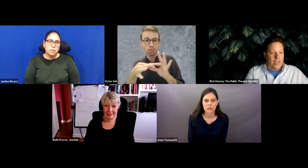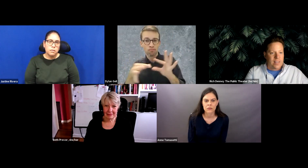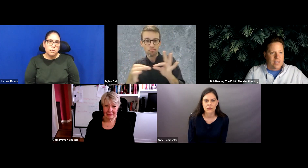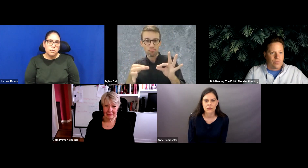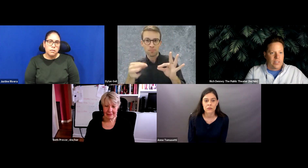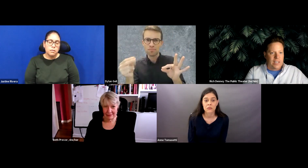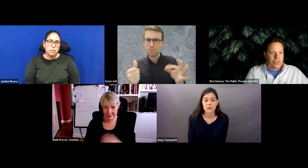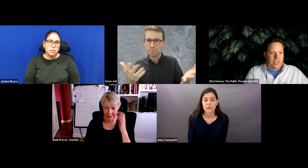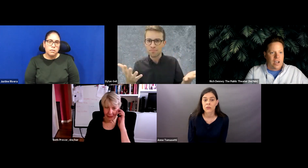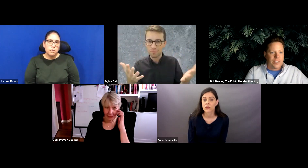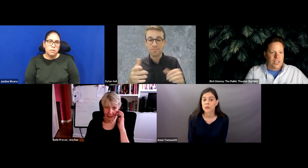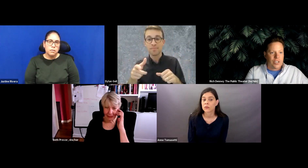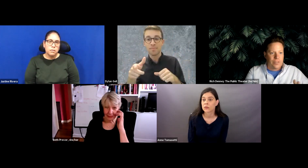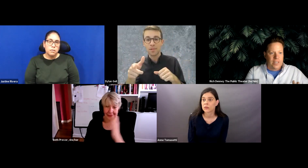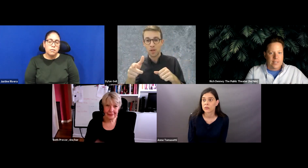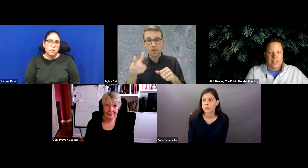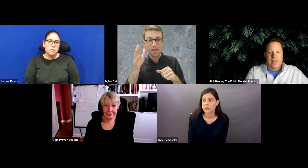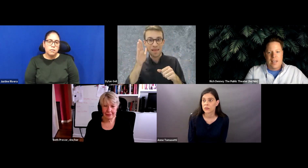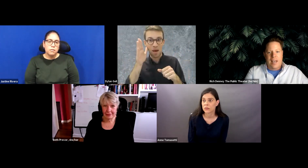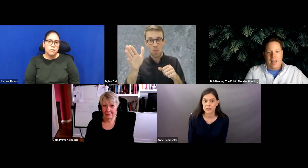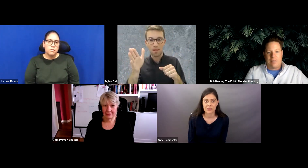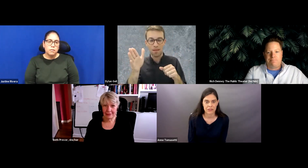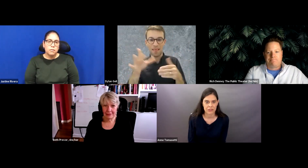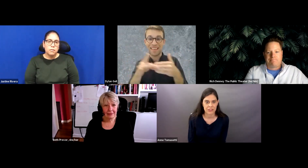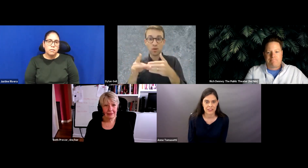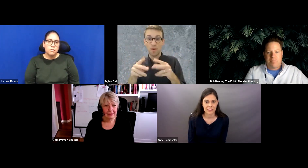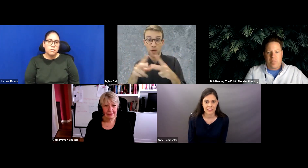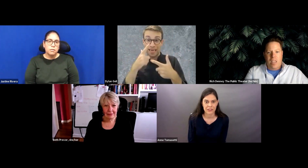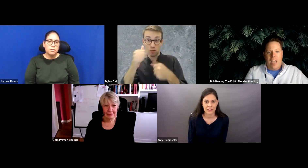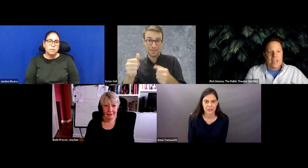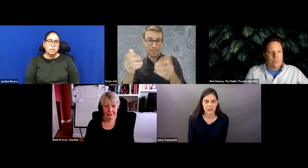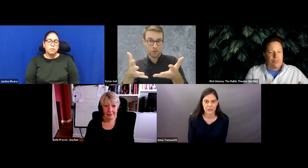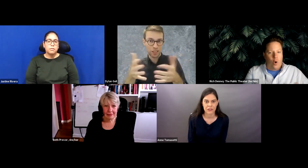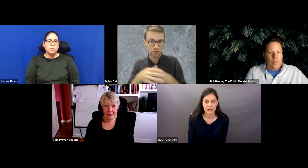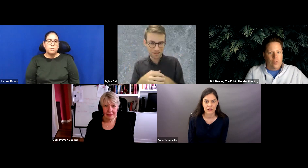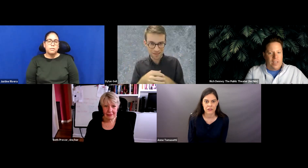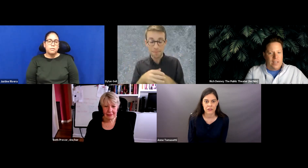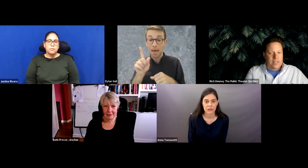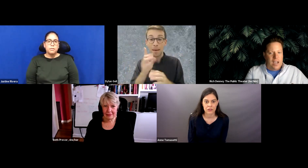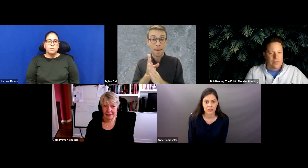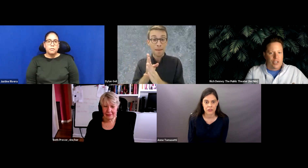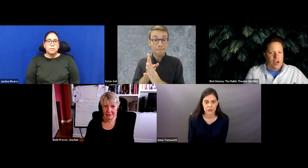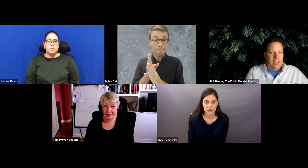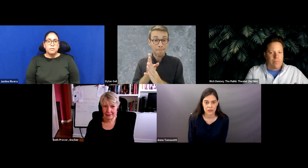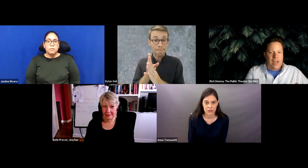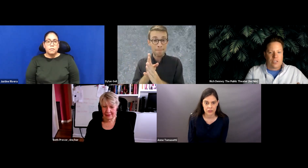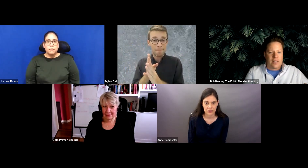was. I think it's a really interesting conversation for this. Anne, before we move into kind of talking about and